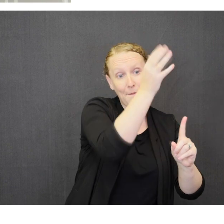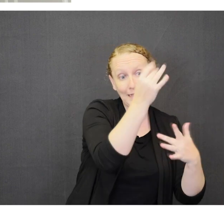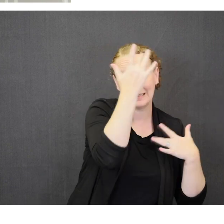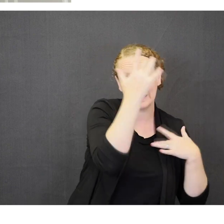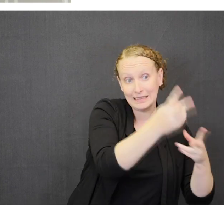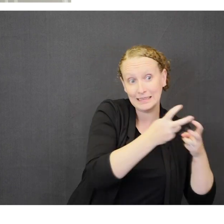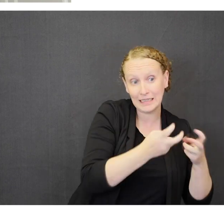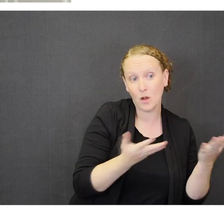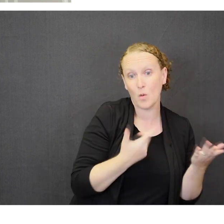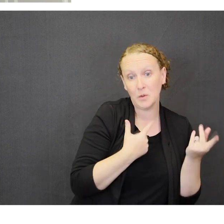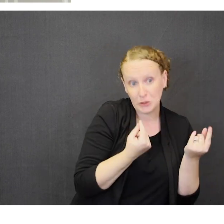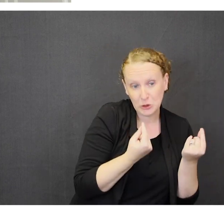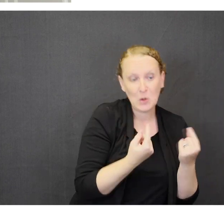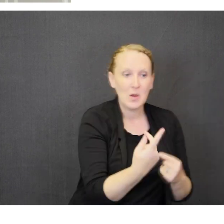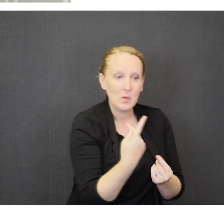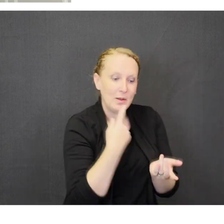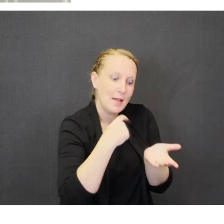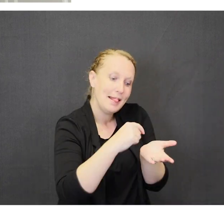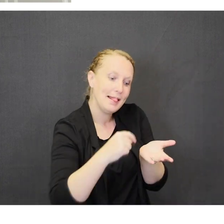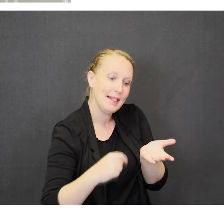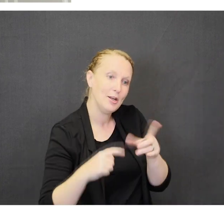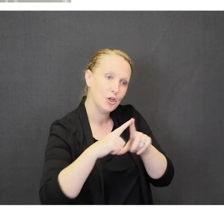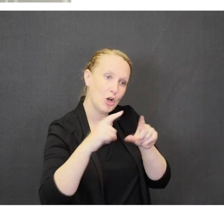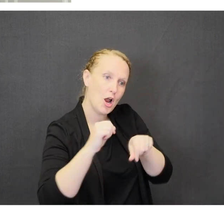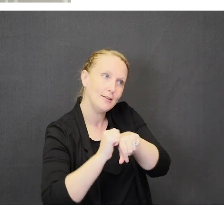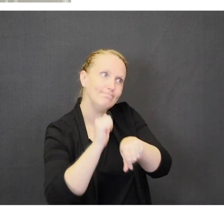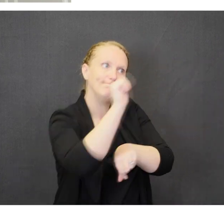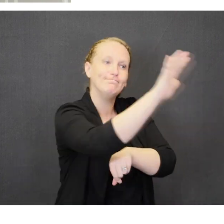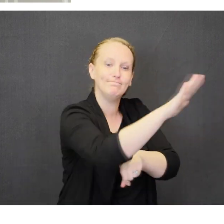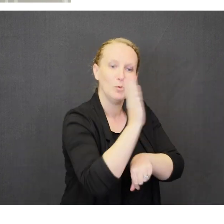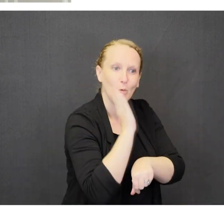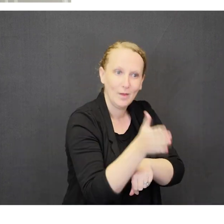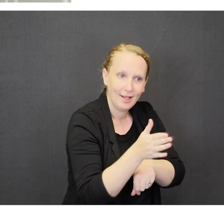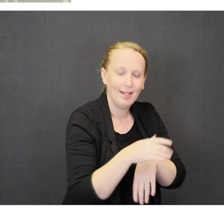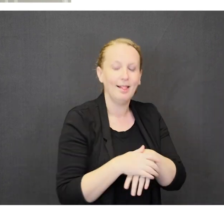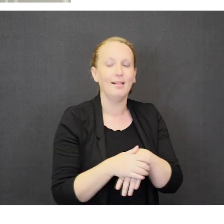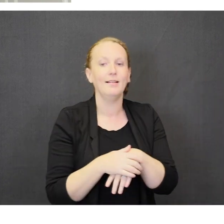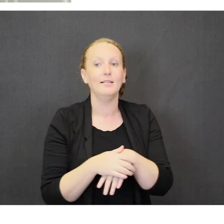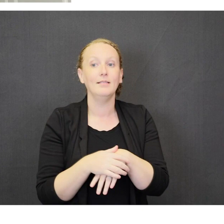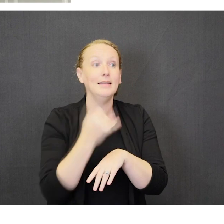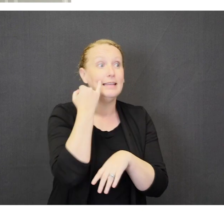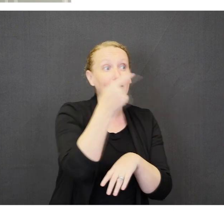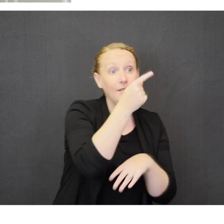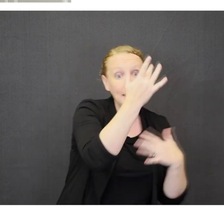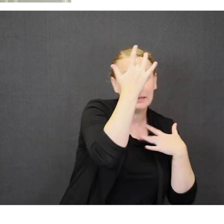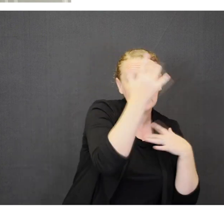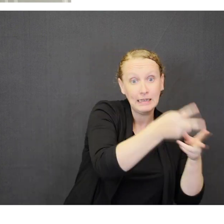we're going to do we'll send a card you know to your friend we'll send some food